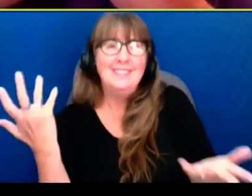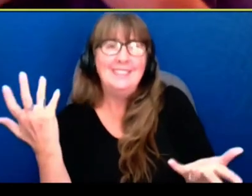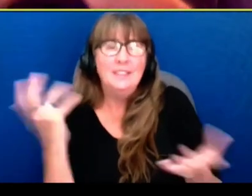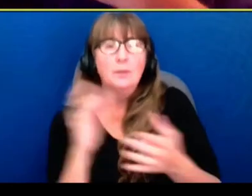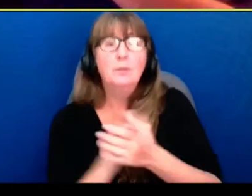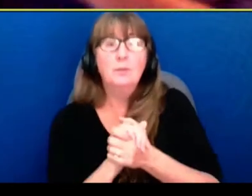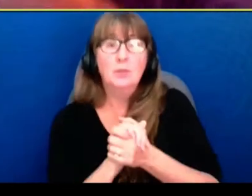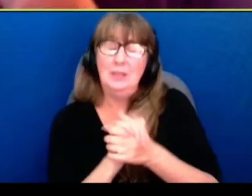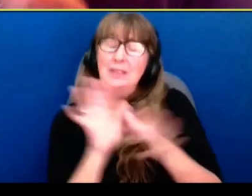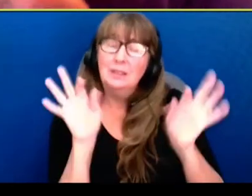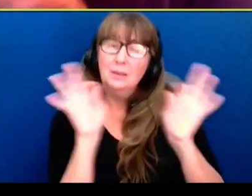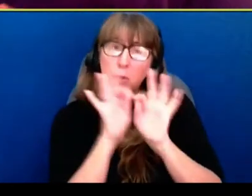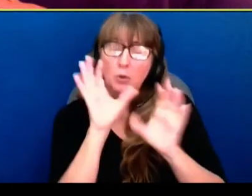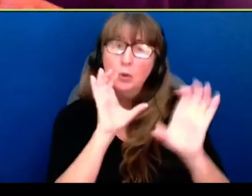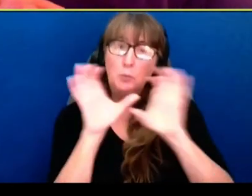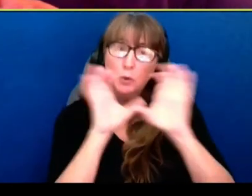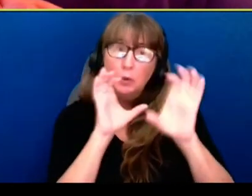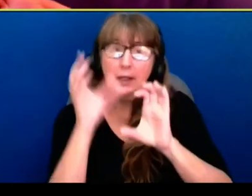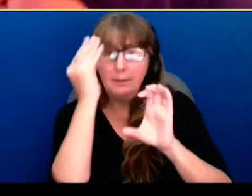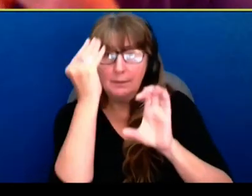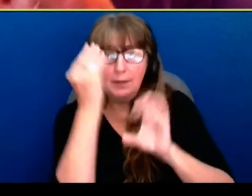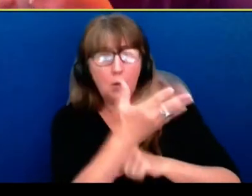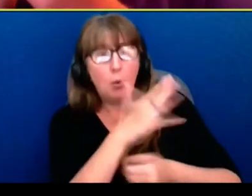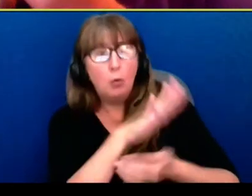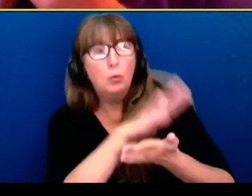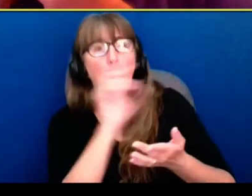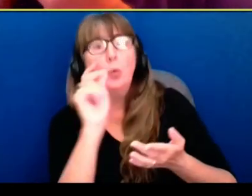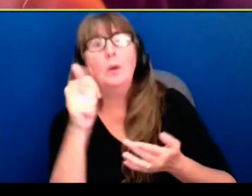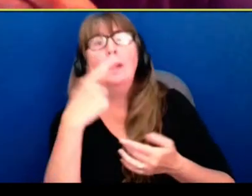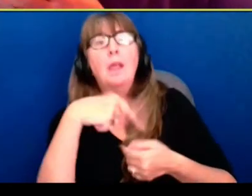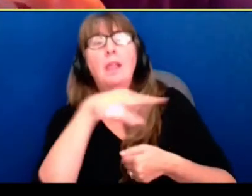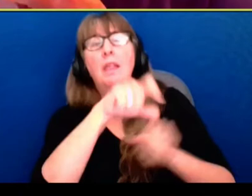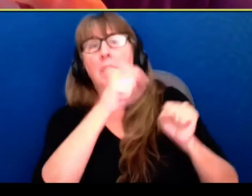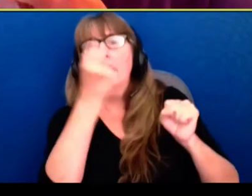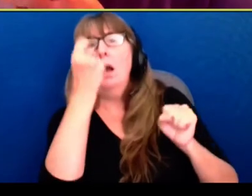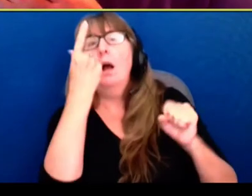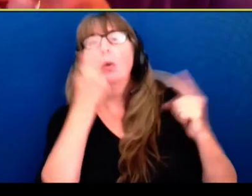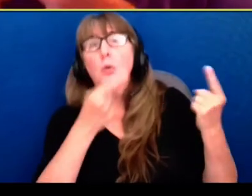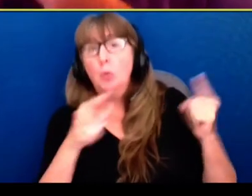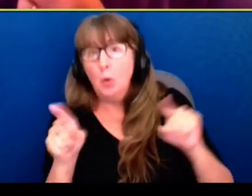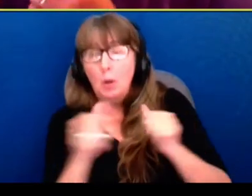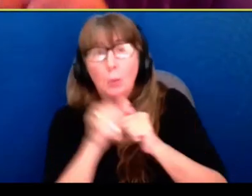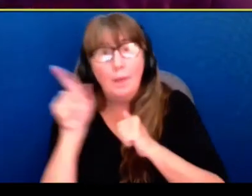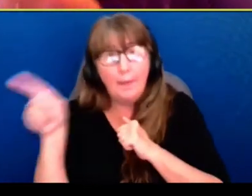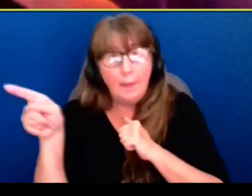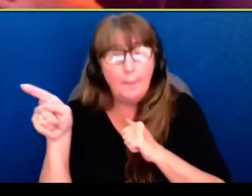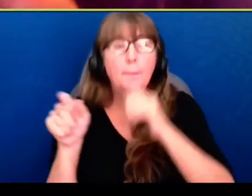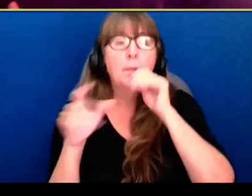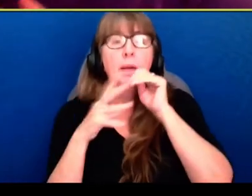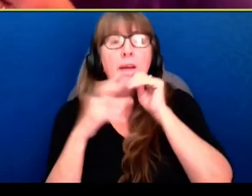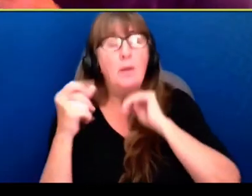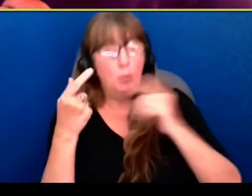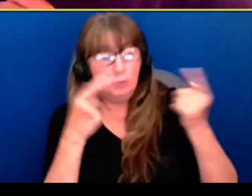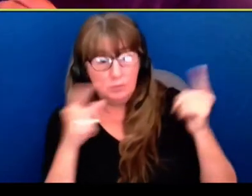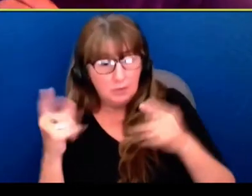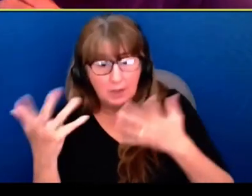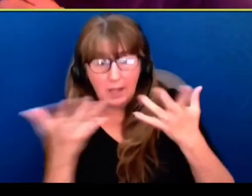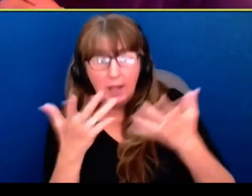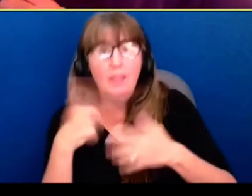The ability to communicate that the school quickly where they could they could understand what was what was happening what was going on, and they can begin to implement responses